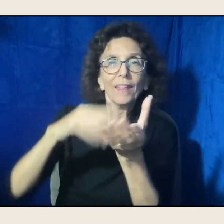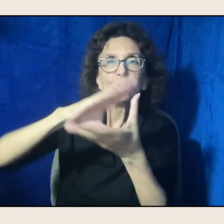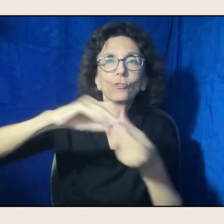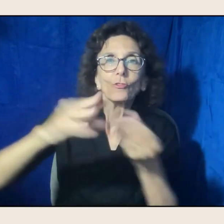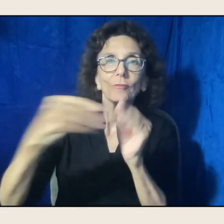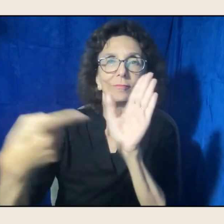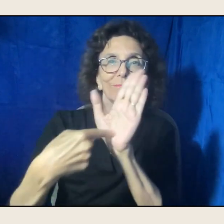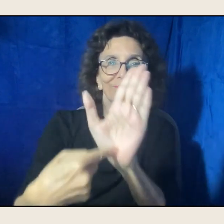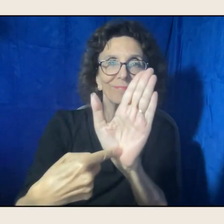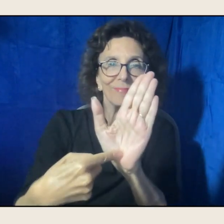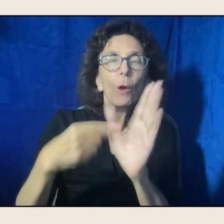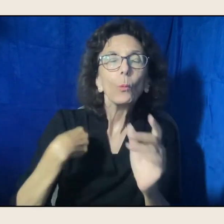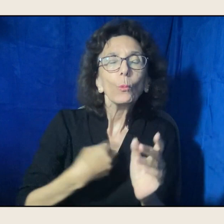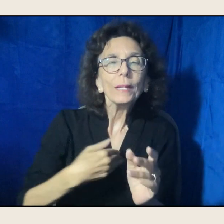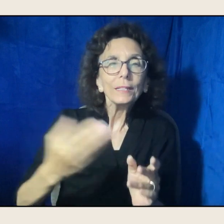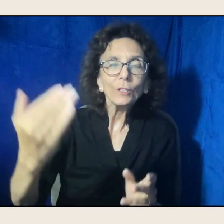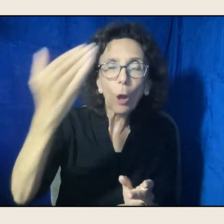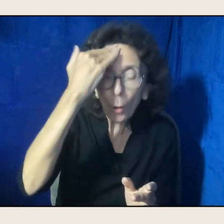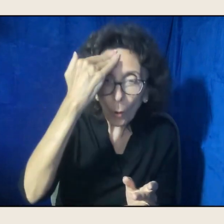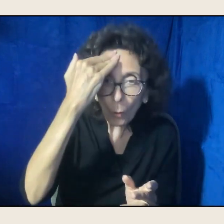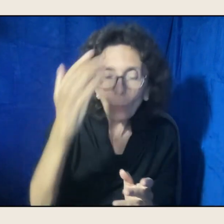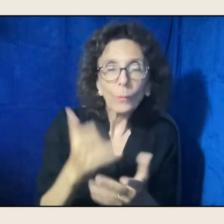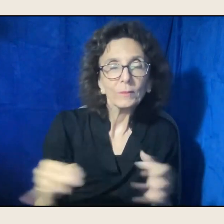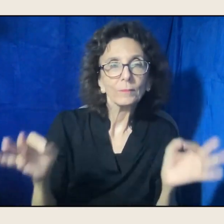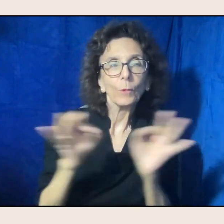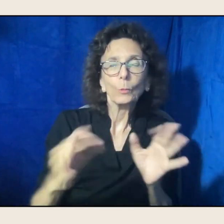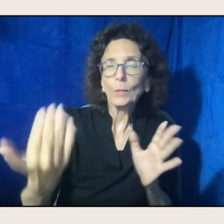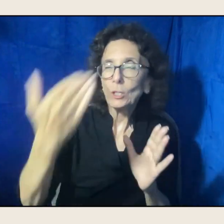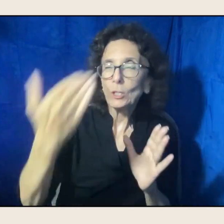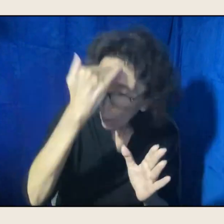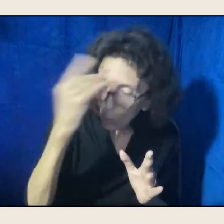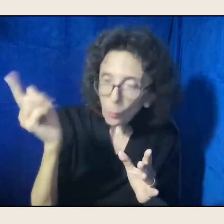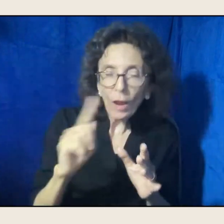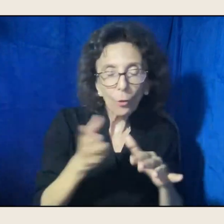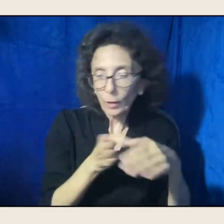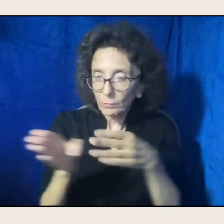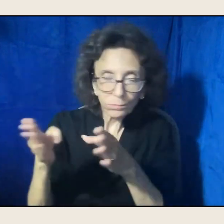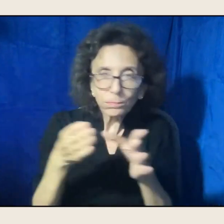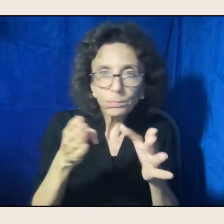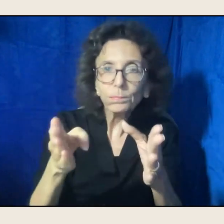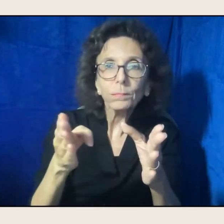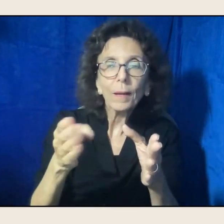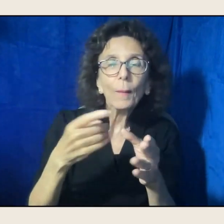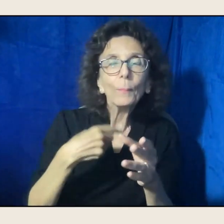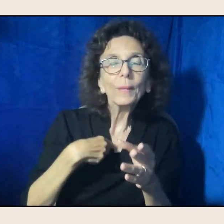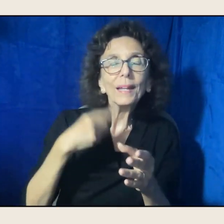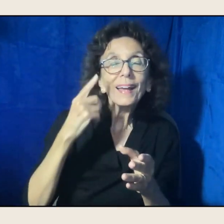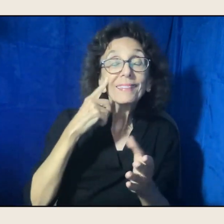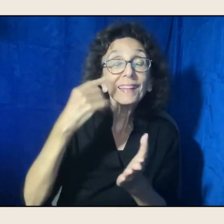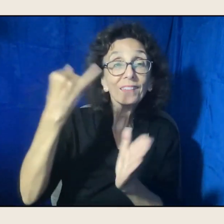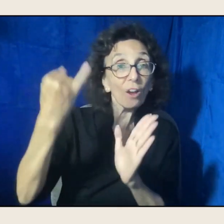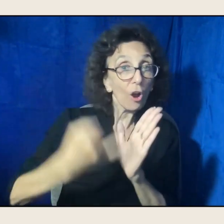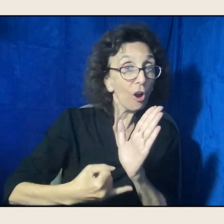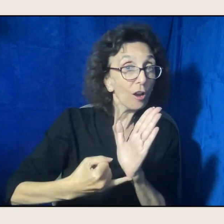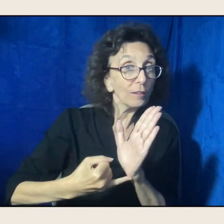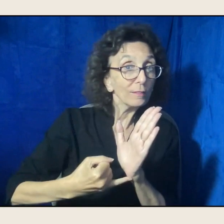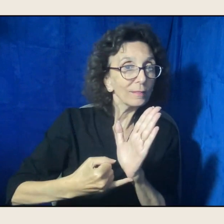We know where we're going. However, what I think the arts has the opportunity to do is provide the imagination and the narrative